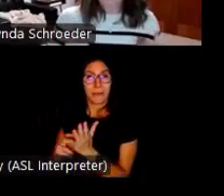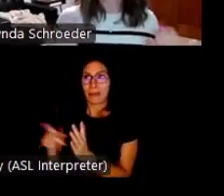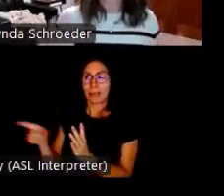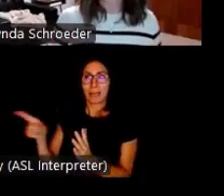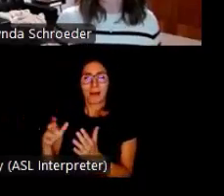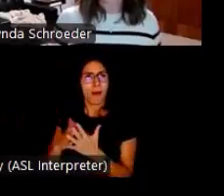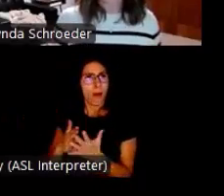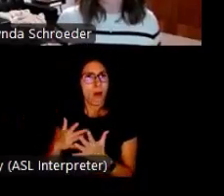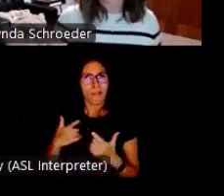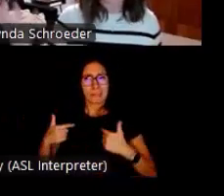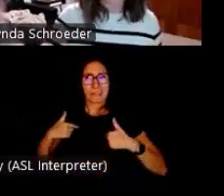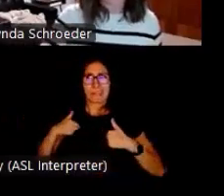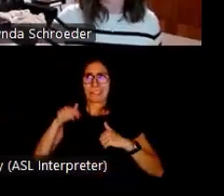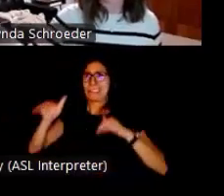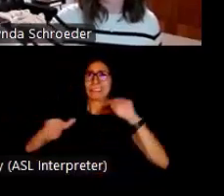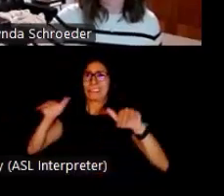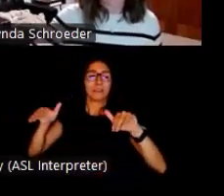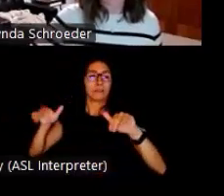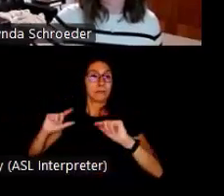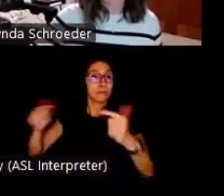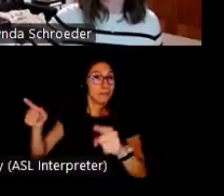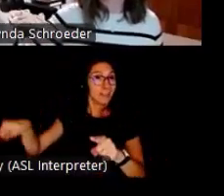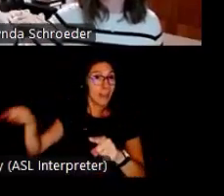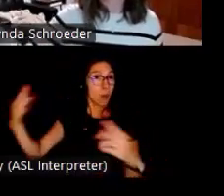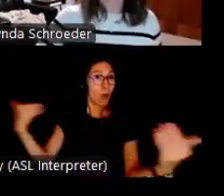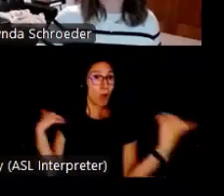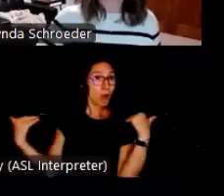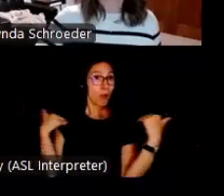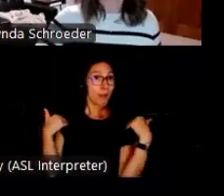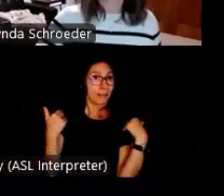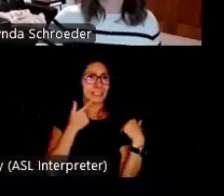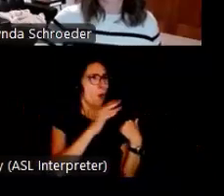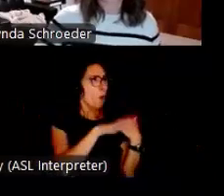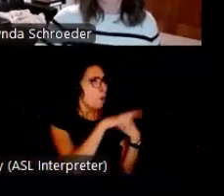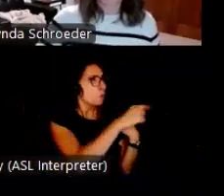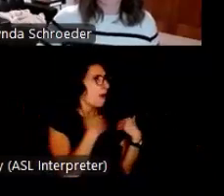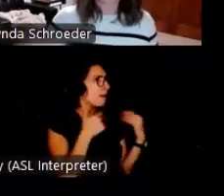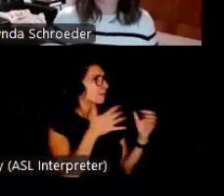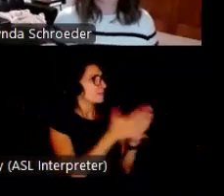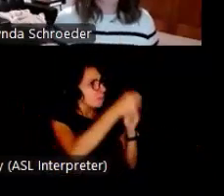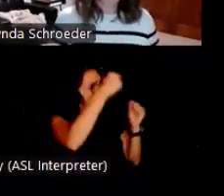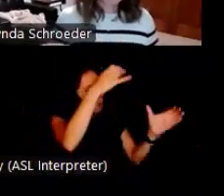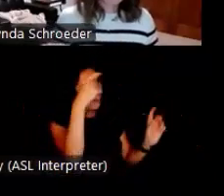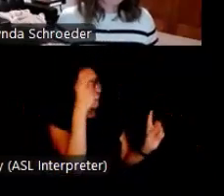I know you have a strength in this skill. Will you offer it to our community and help?